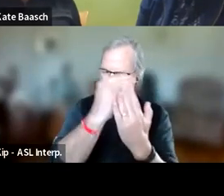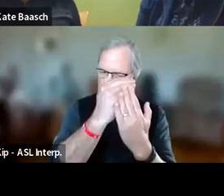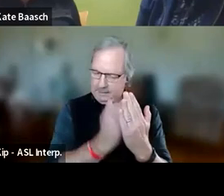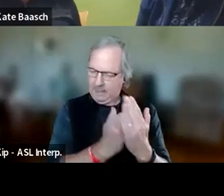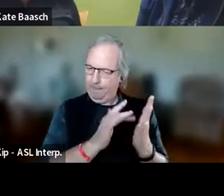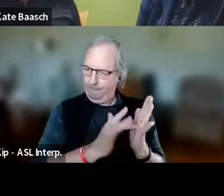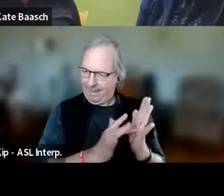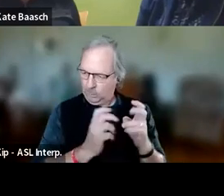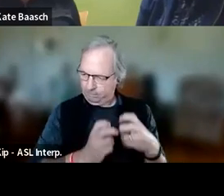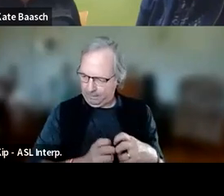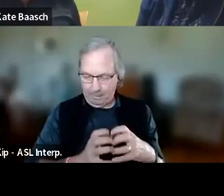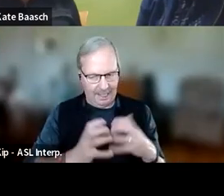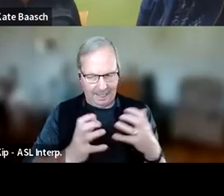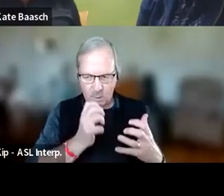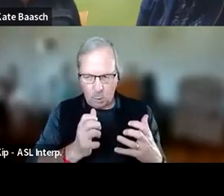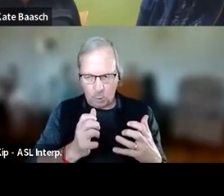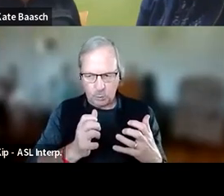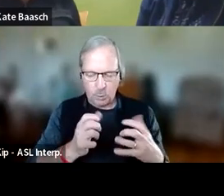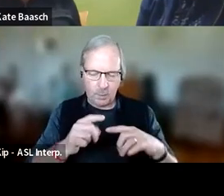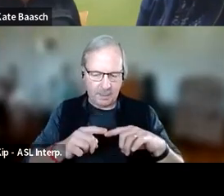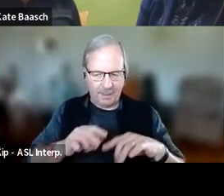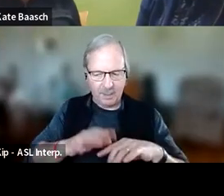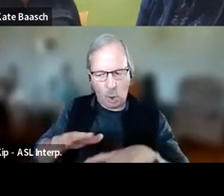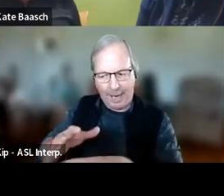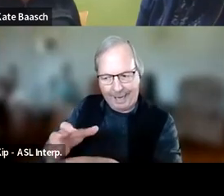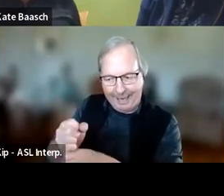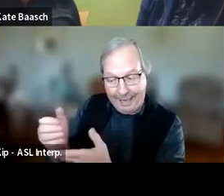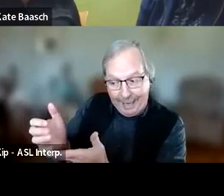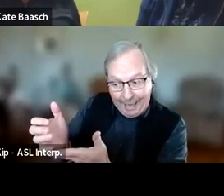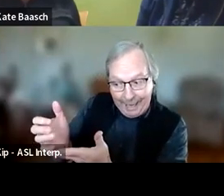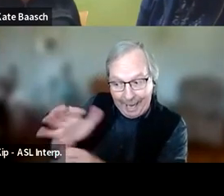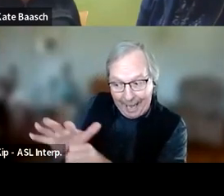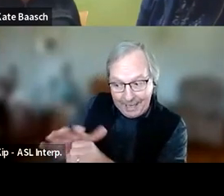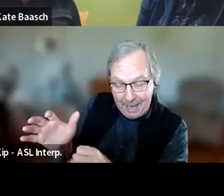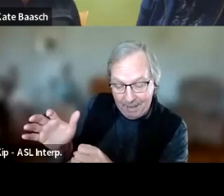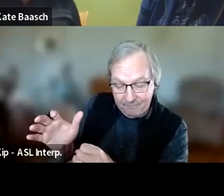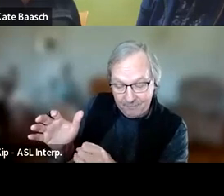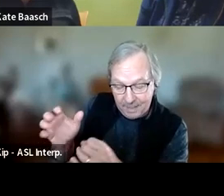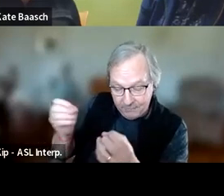So we're relying on the getting enough information for that sequential evaluation